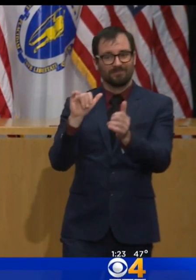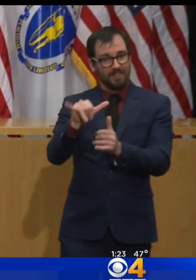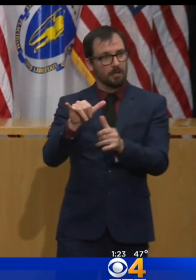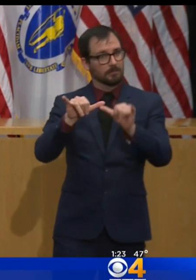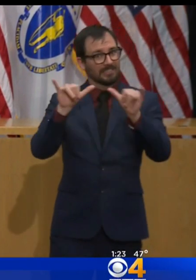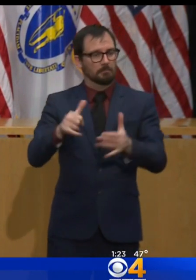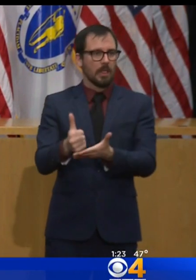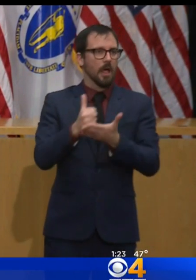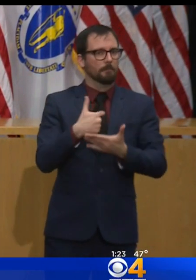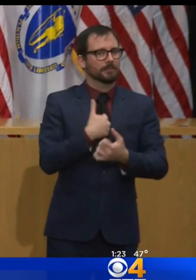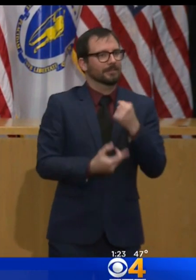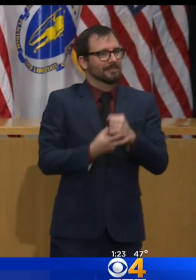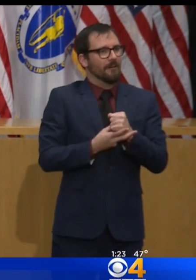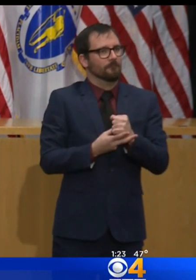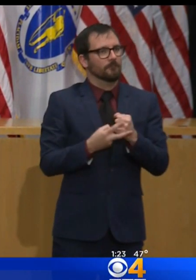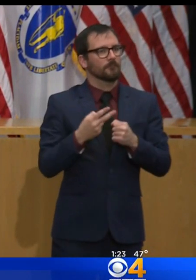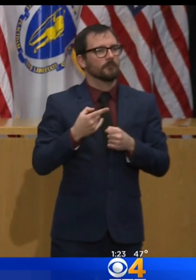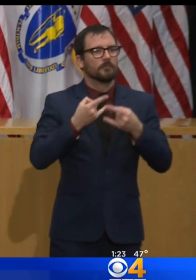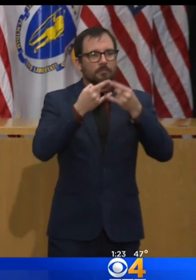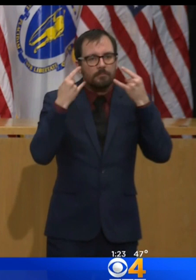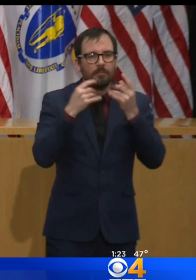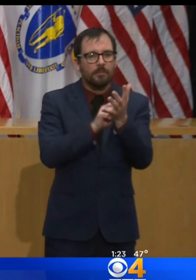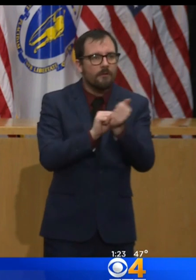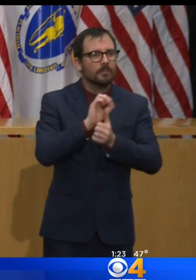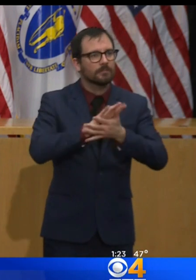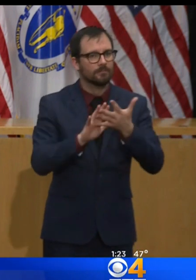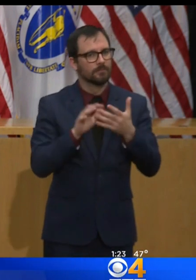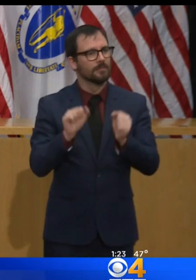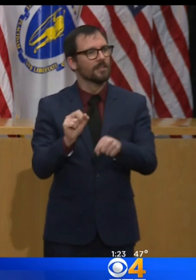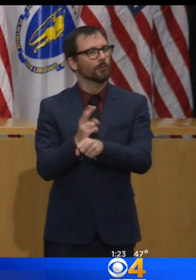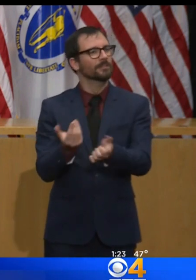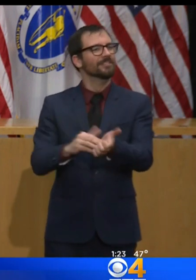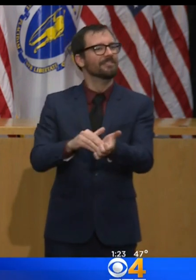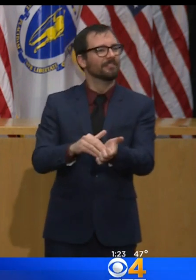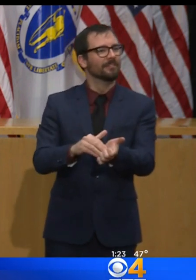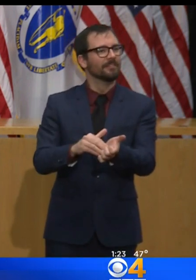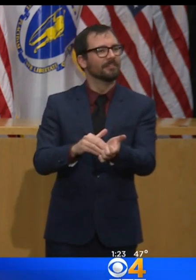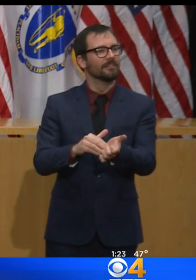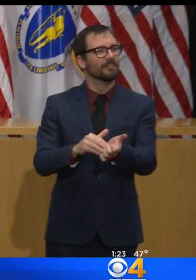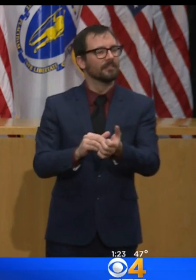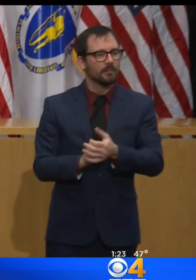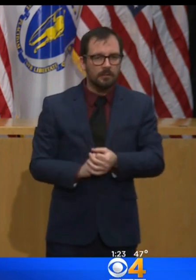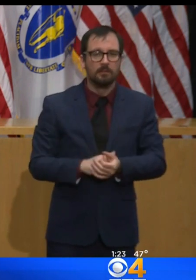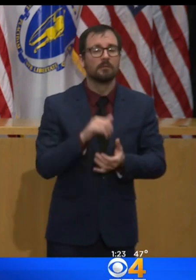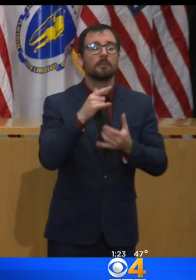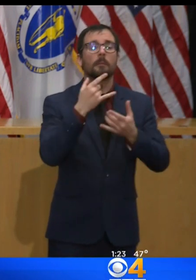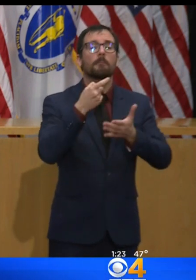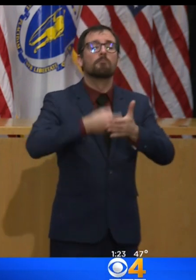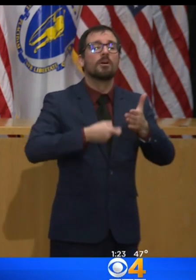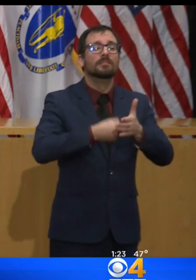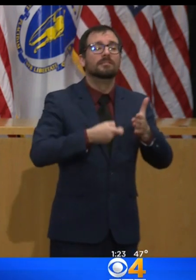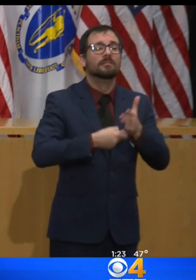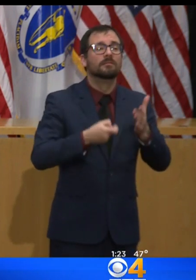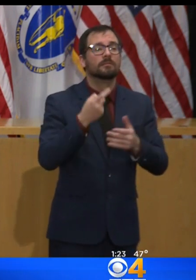MASSACHUSETTS OVER TIME. THE CURRENT PRICING IS $3.25 PER MASK. PATEL HAS INDICATED THEY WILL